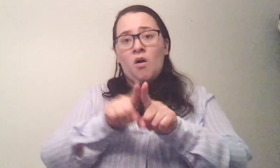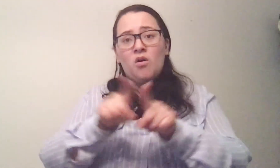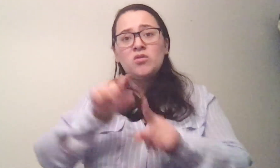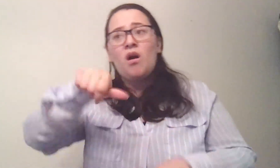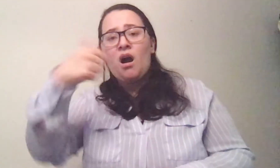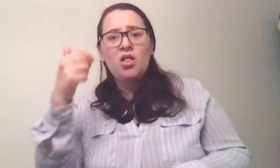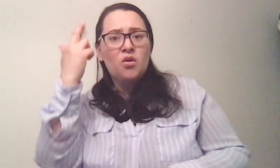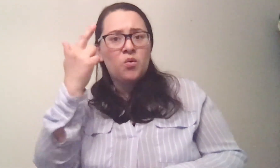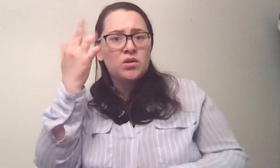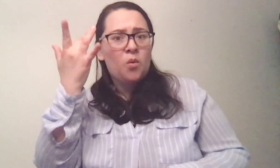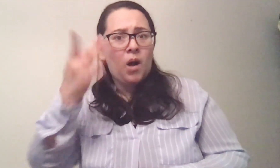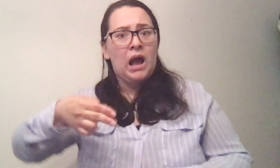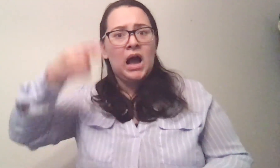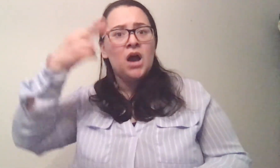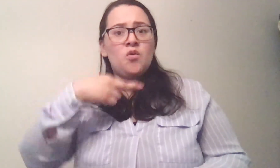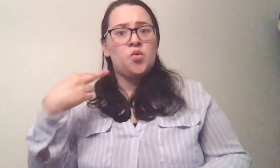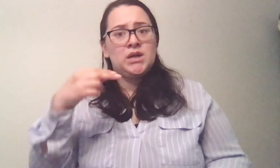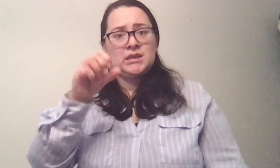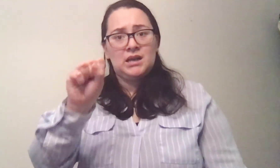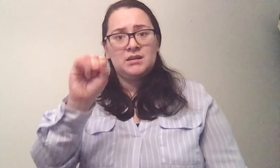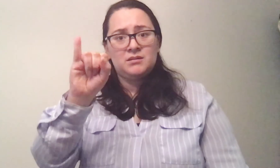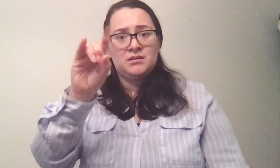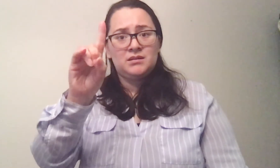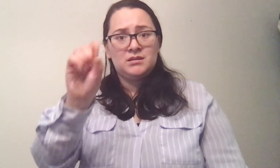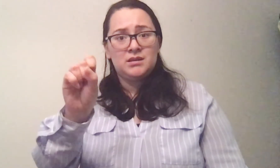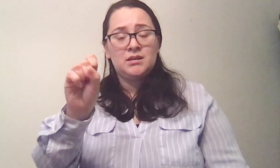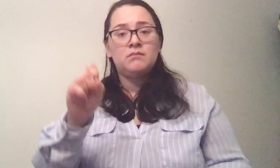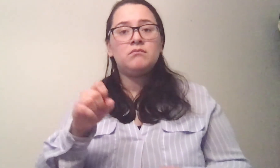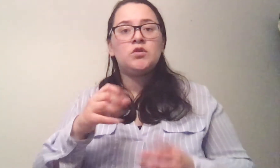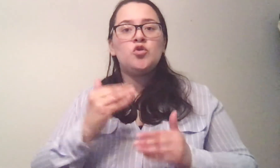Also, another reason why its its a high risk